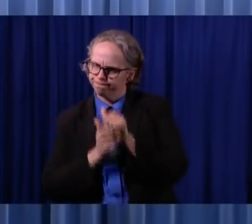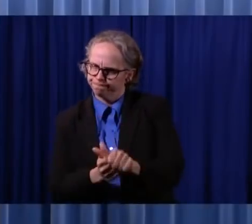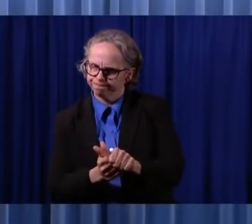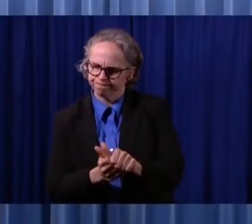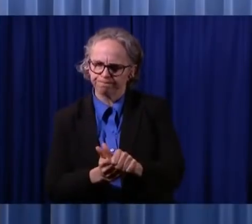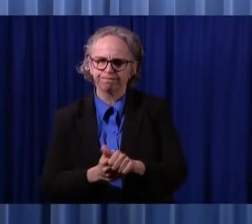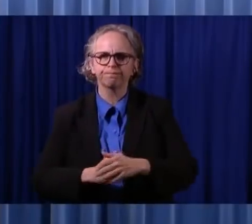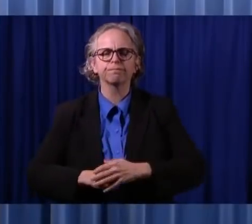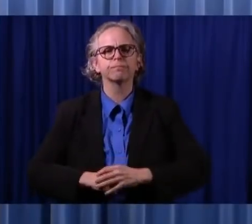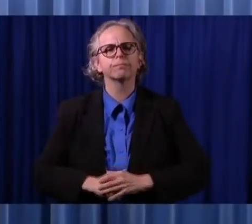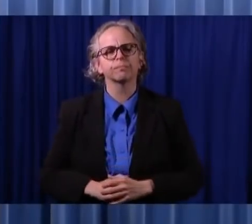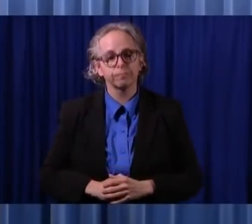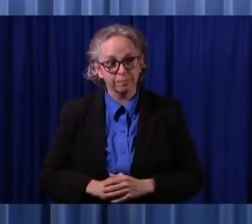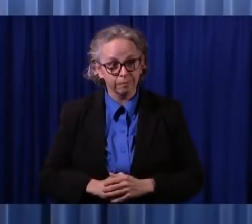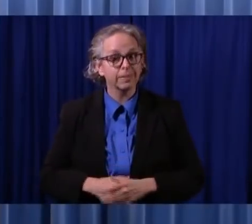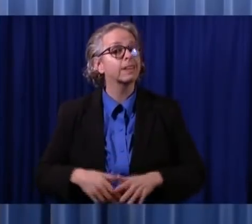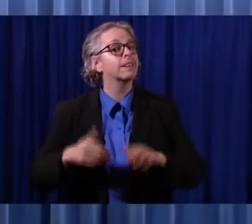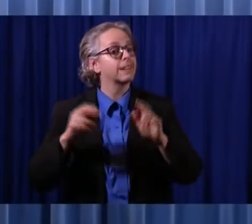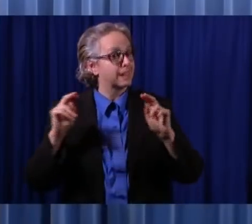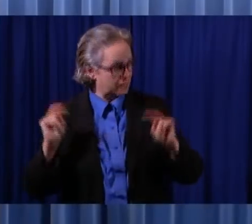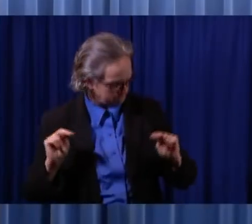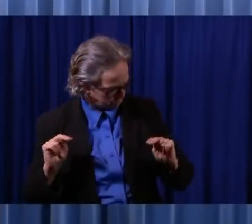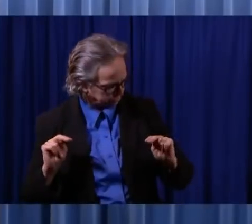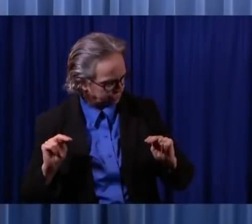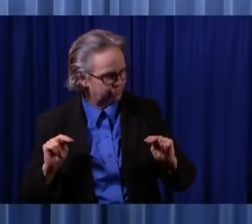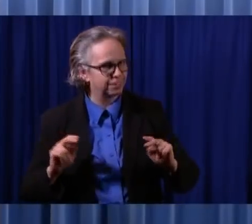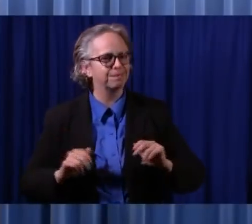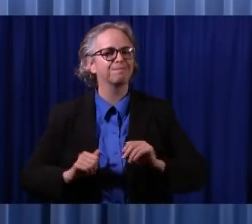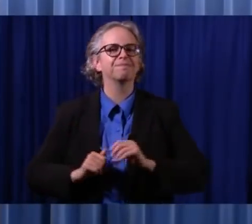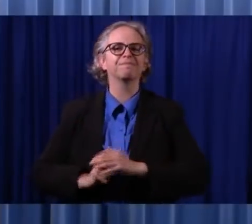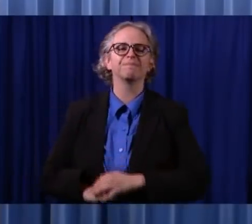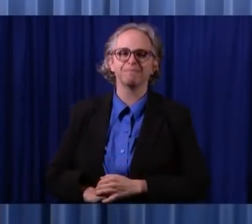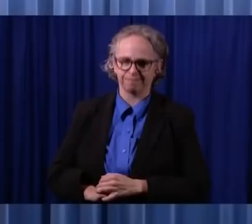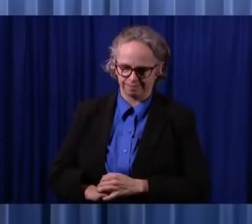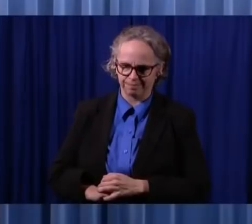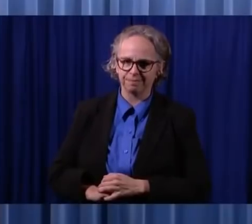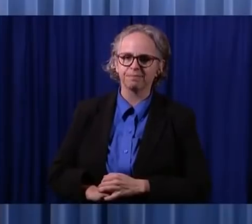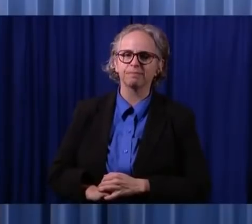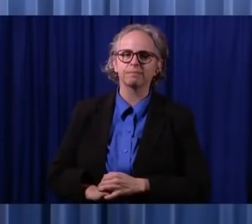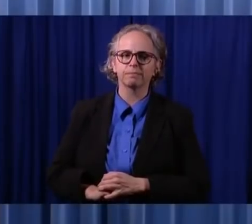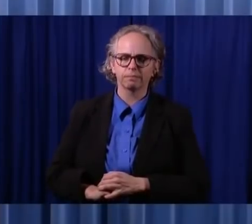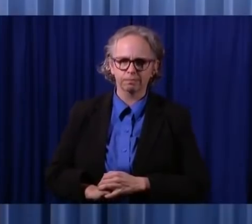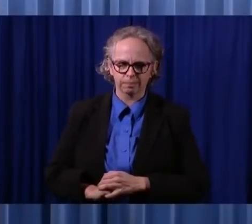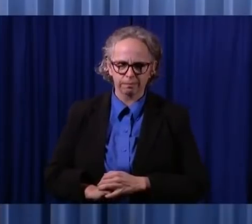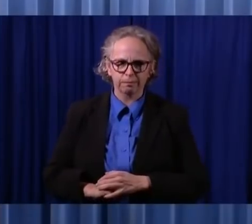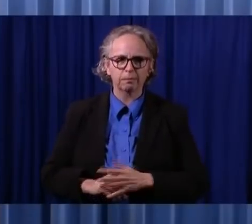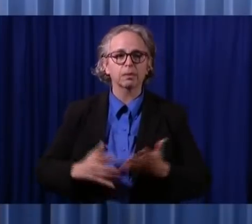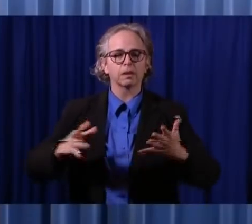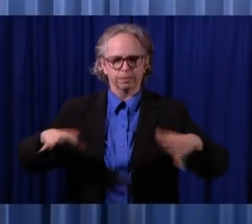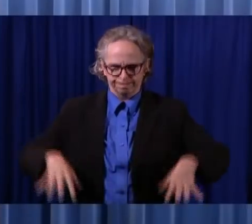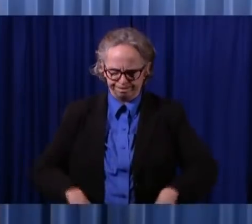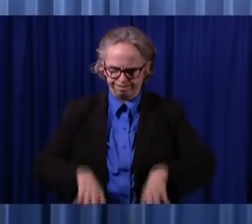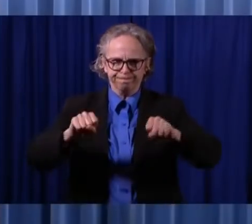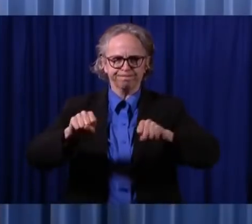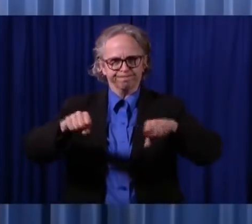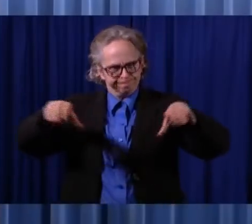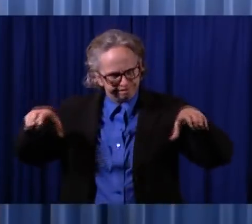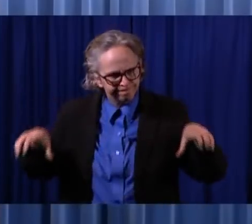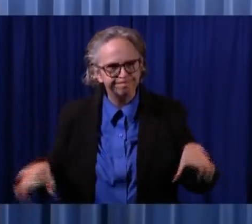THAT I WILL SUPPORT THE CONSTITUTION OF THE UNITED STATES. AND THE CONSTITUTION OF THE STATE OF OHIO AND WILL FAITHFULLY AND IMPARTIALLY-->> CONSTITUTION OF THE STATE OF OHIO AND WILL FAITHFULLY AND